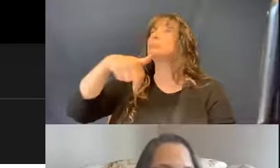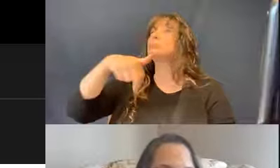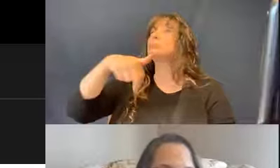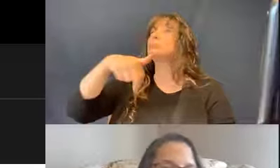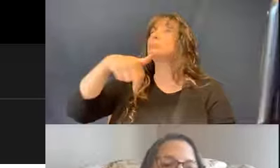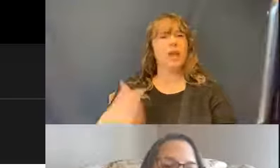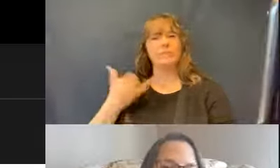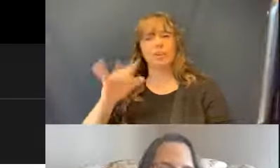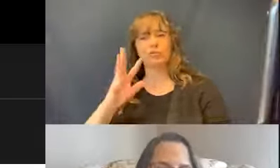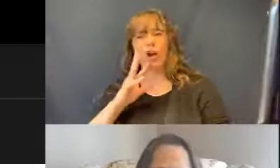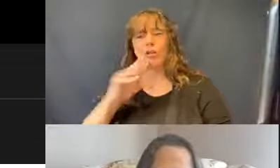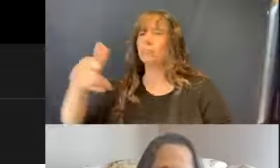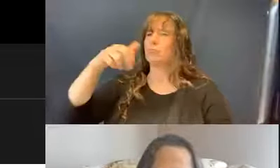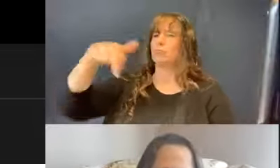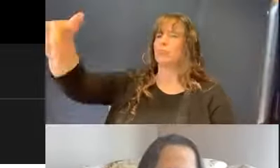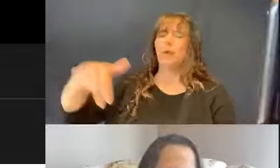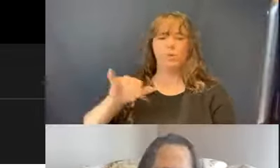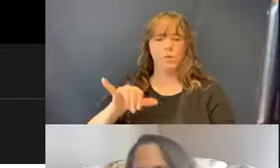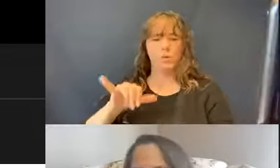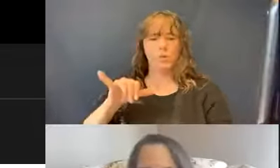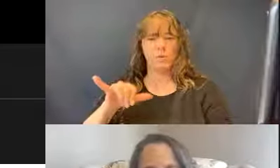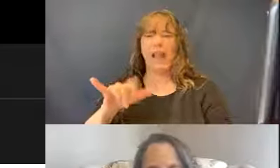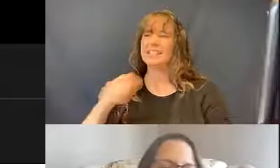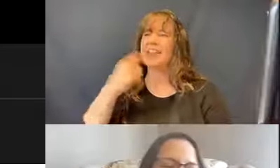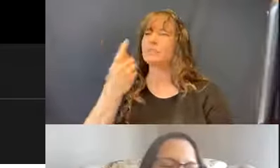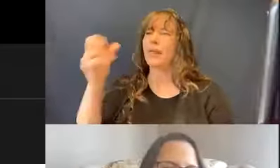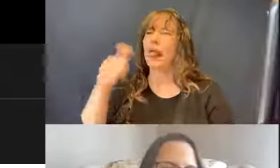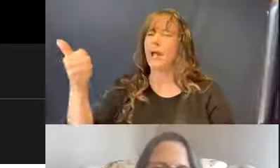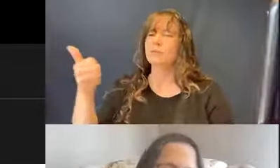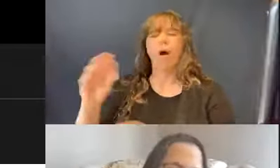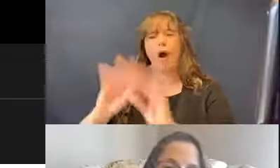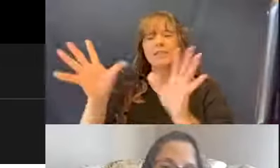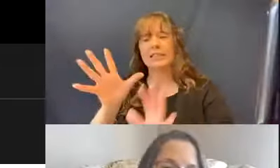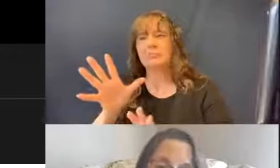attention that you needed to tell them something. Don't take that as being rude. A lot of times